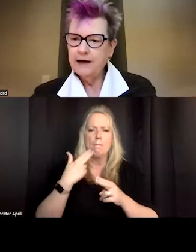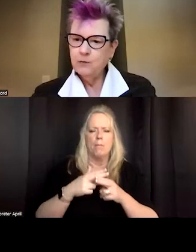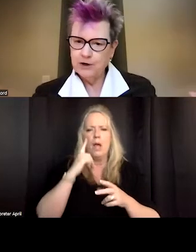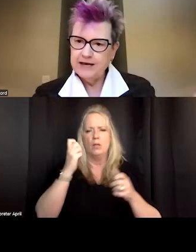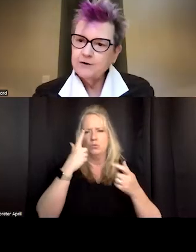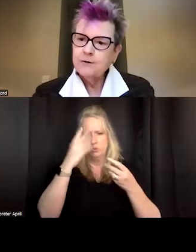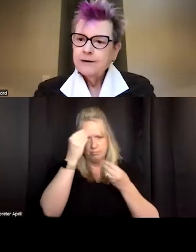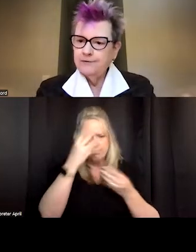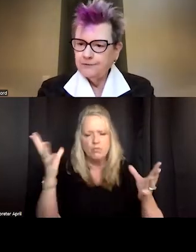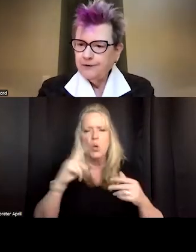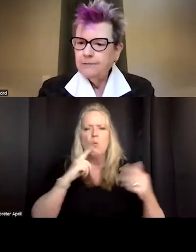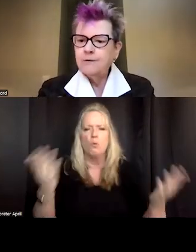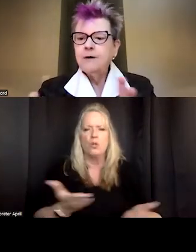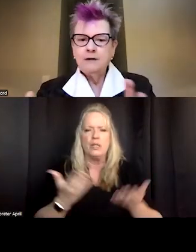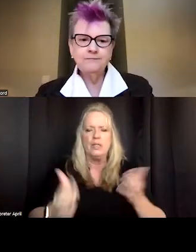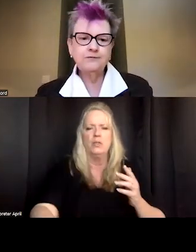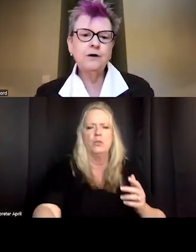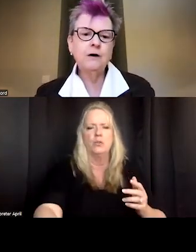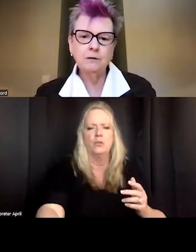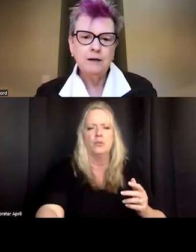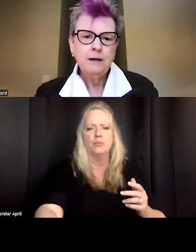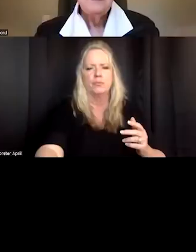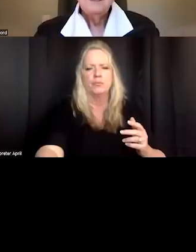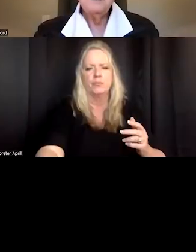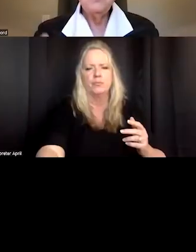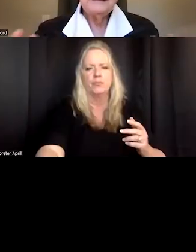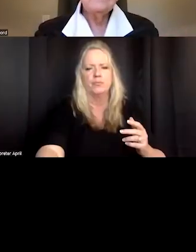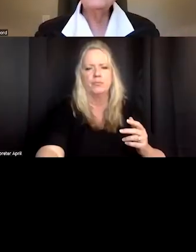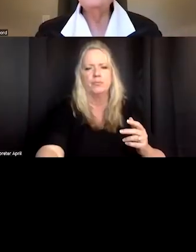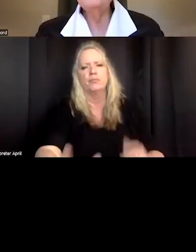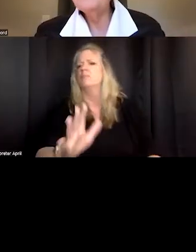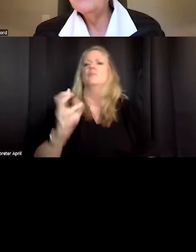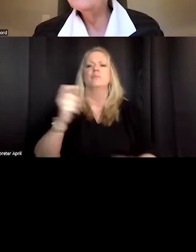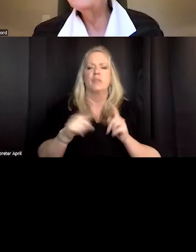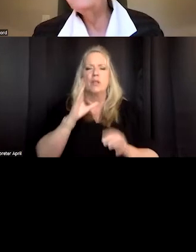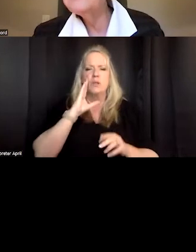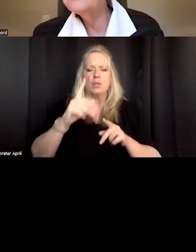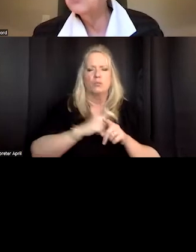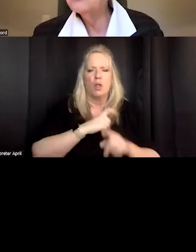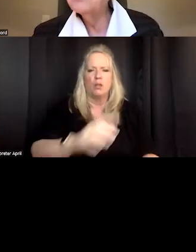WE ARE HERE. HERE IS OUR NUMBER. GIVE US A CALL. WE DID A, STUFF ABOUT HOW TO SAFELY STORE DRUGS